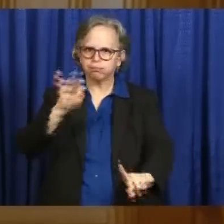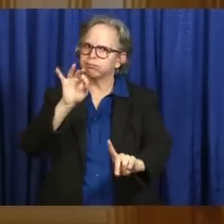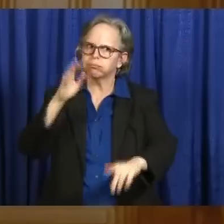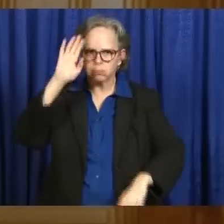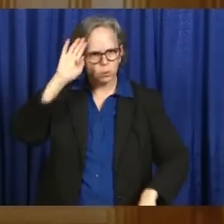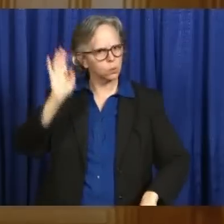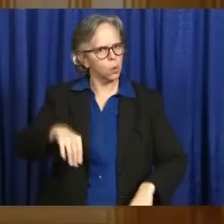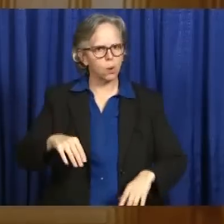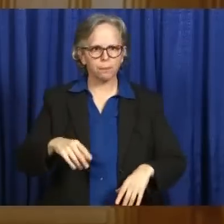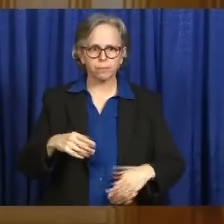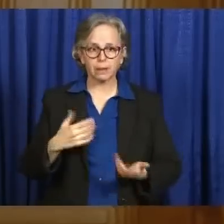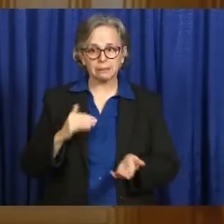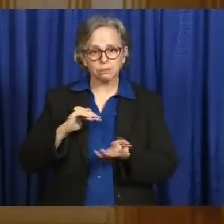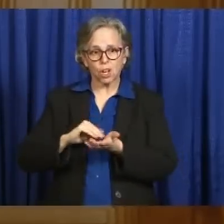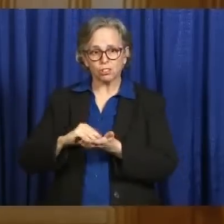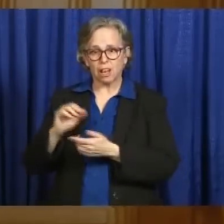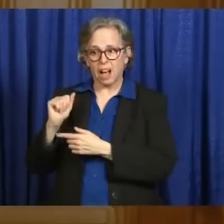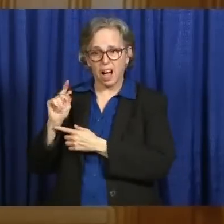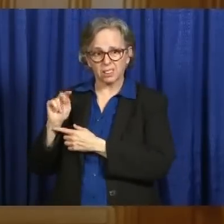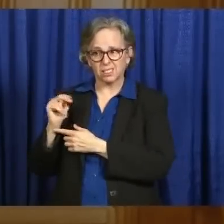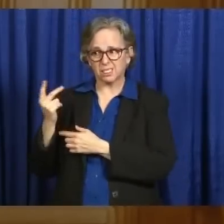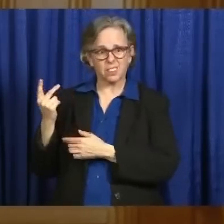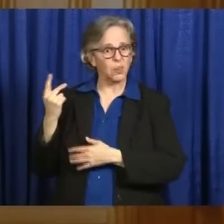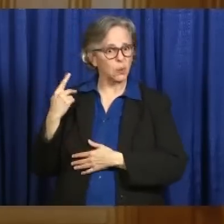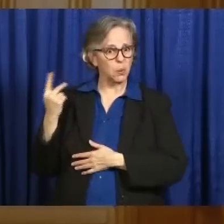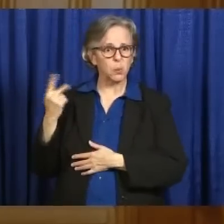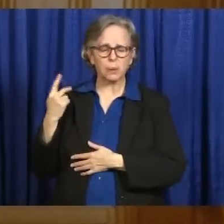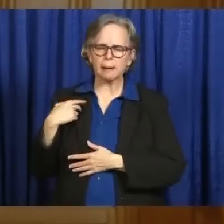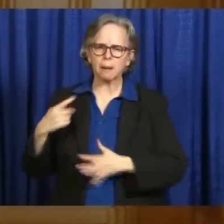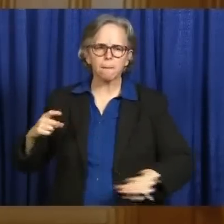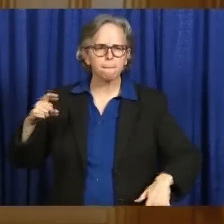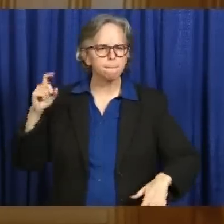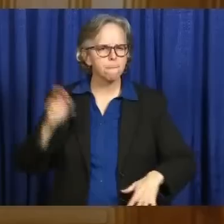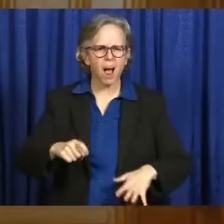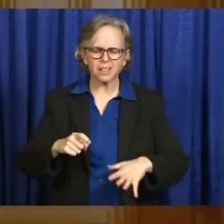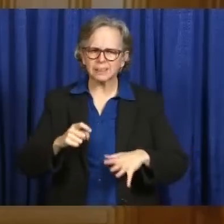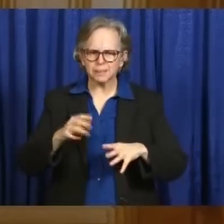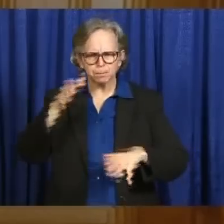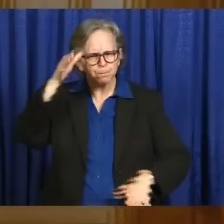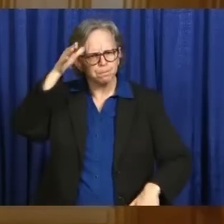KEEP THE SOCIAL DISTANCING THAT WE TALK SO MUCH ABOUT.